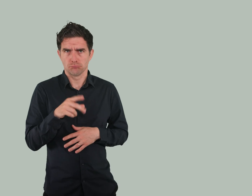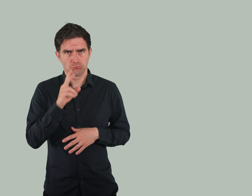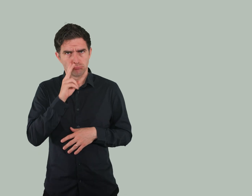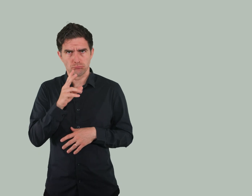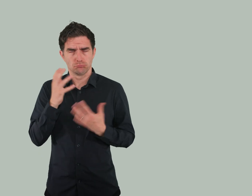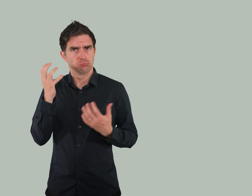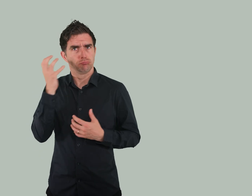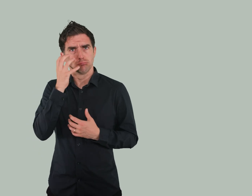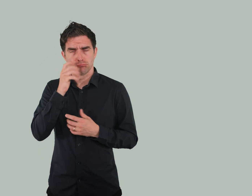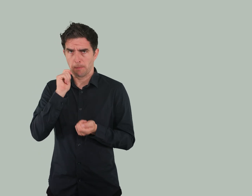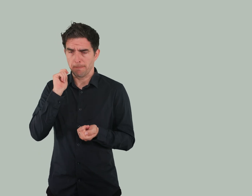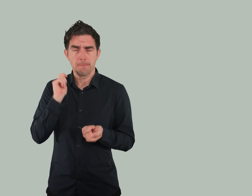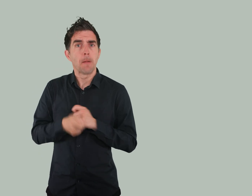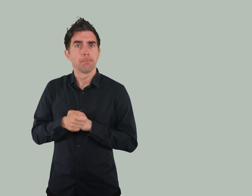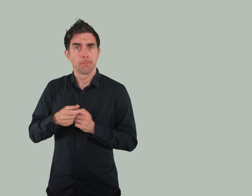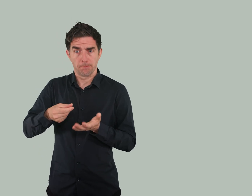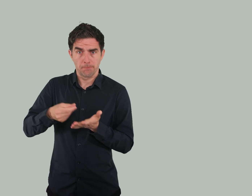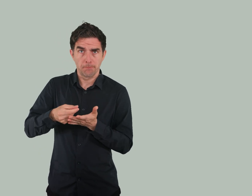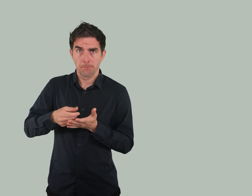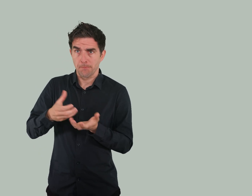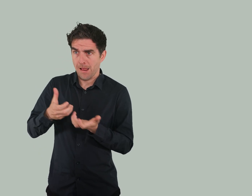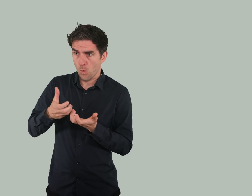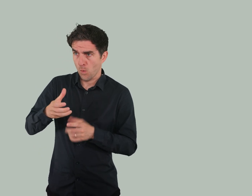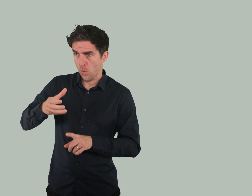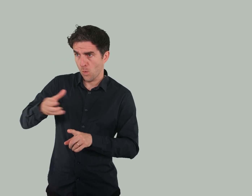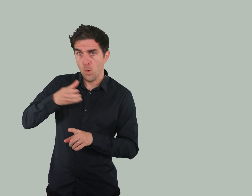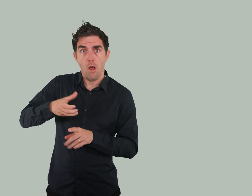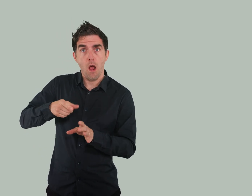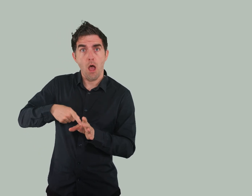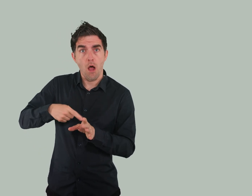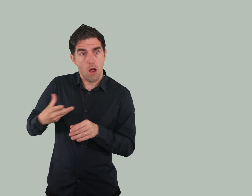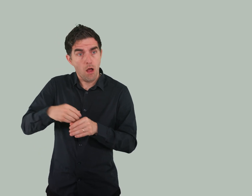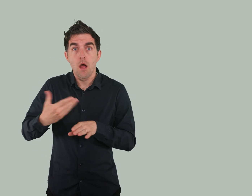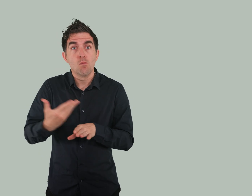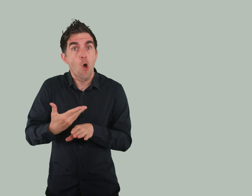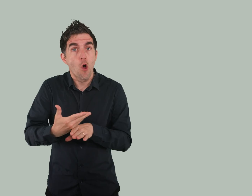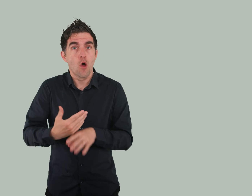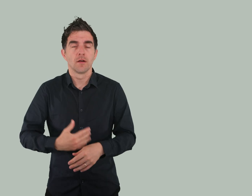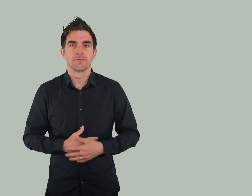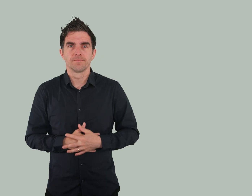These are substantial changes in the cost of employing younger workers.